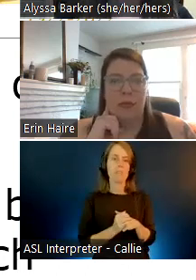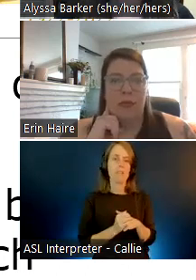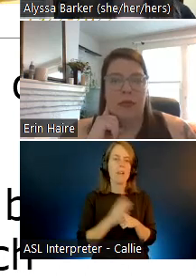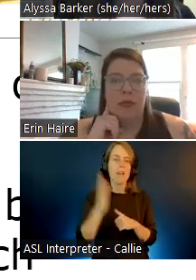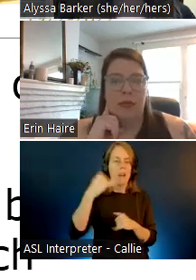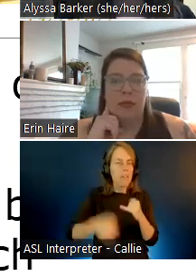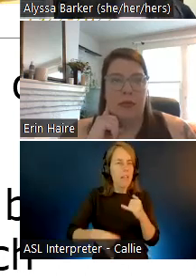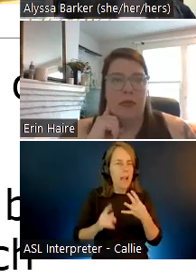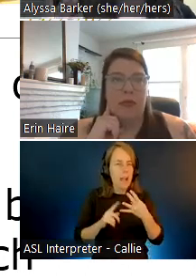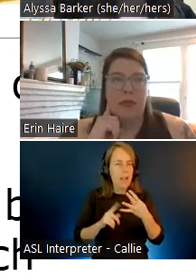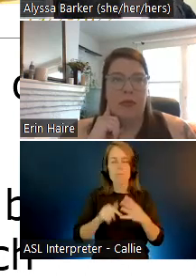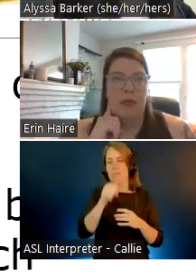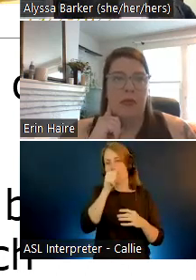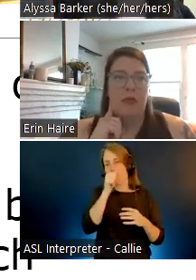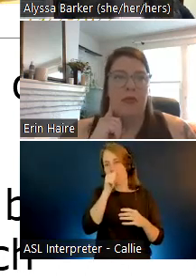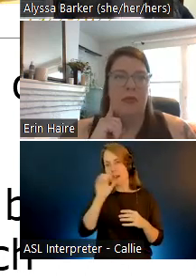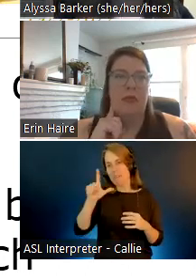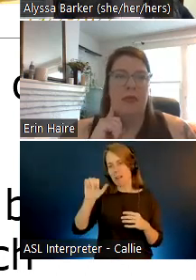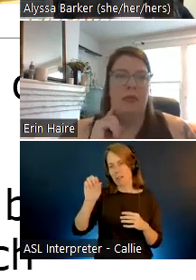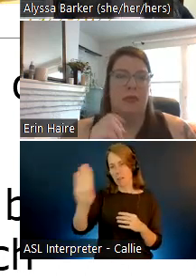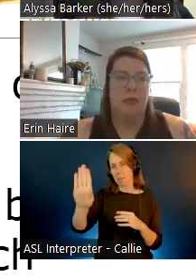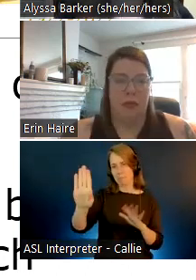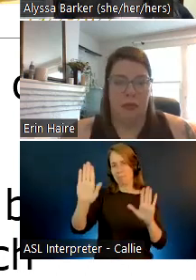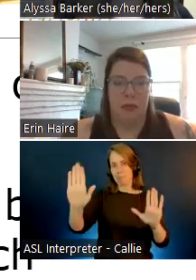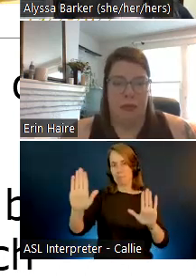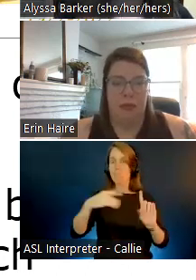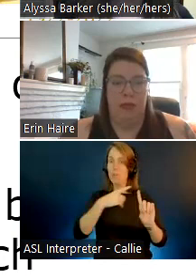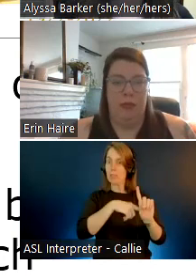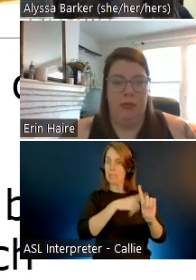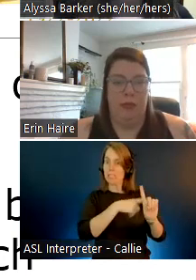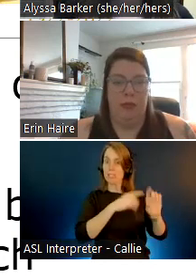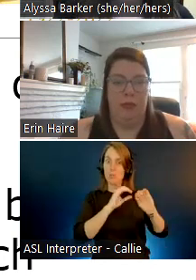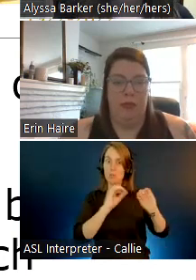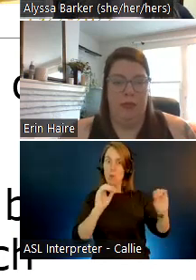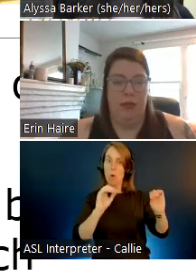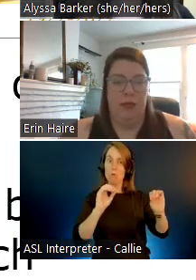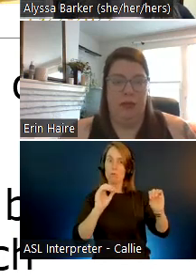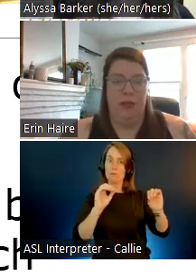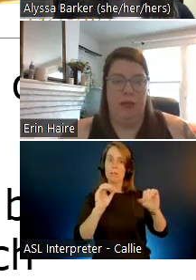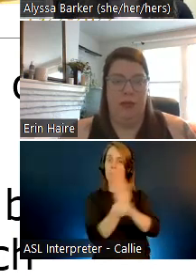without commercial profit they can limit it to their club members and the other exception to